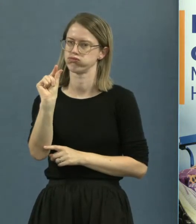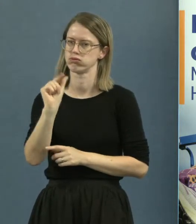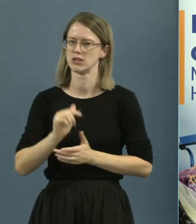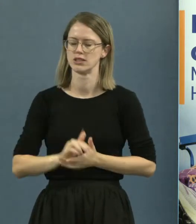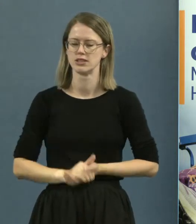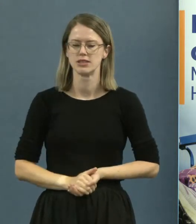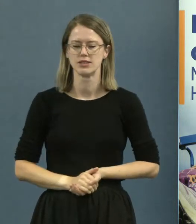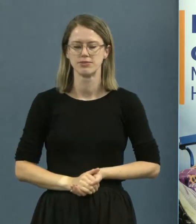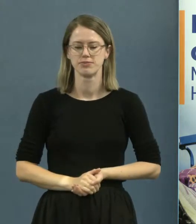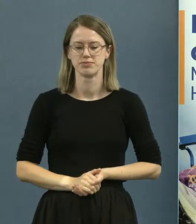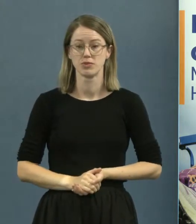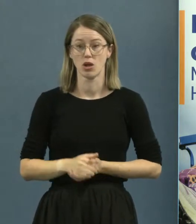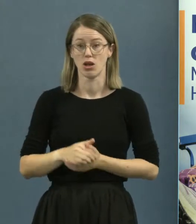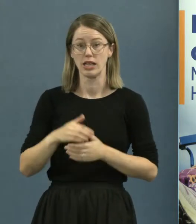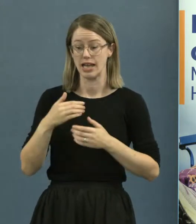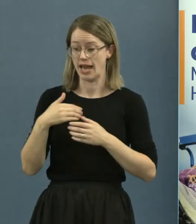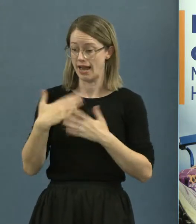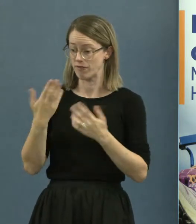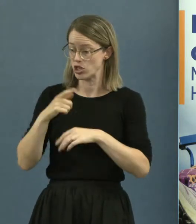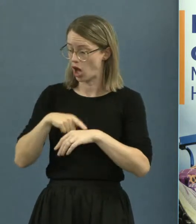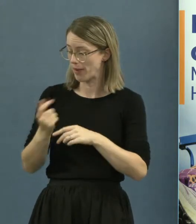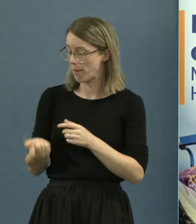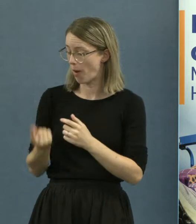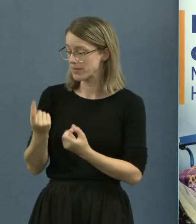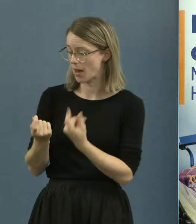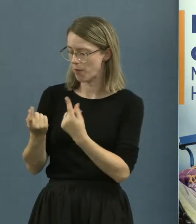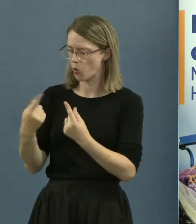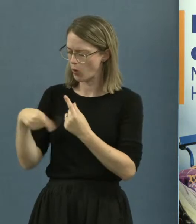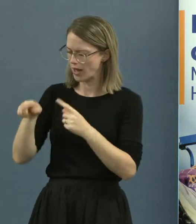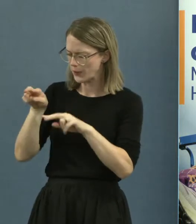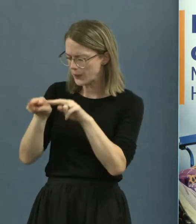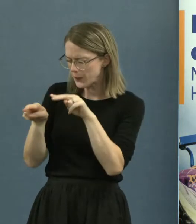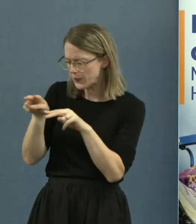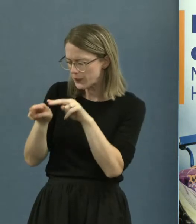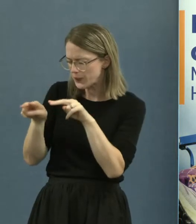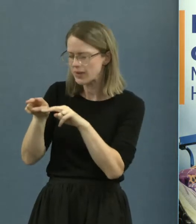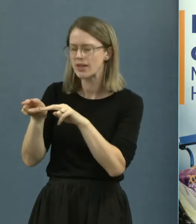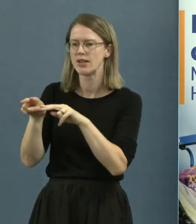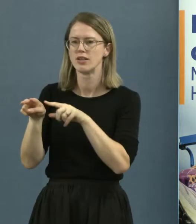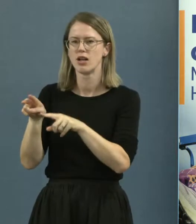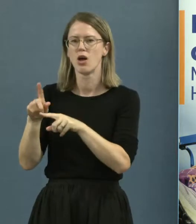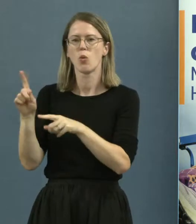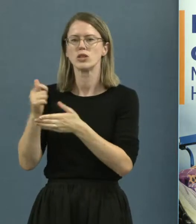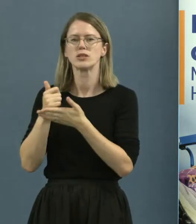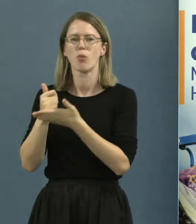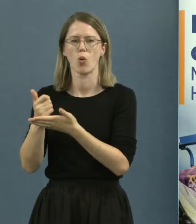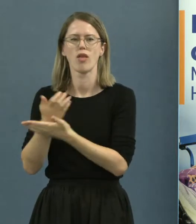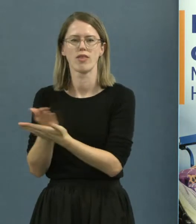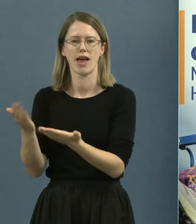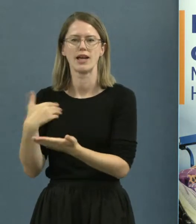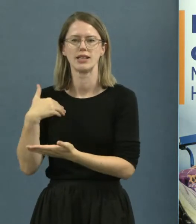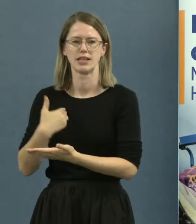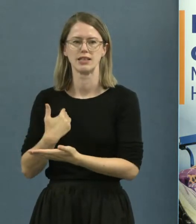context, and we do look in detail at those incidents and then at the support that families and people who've been